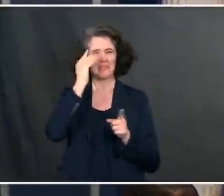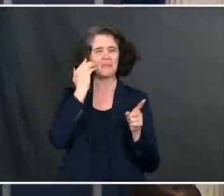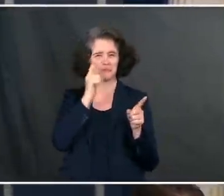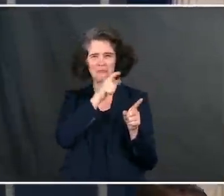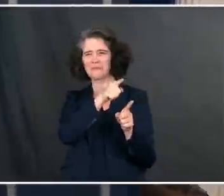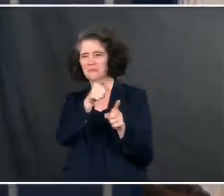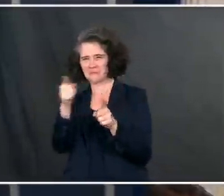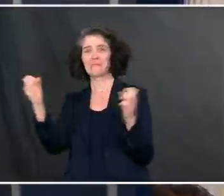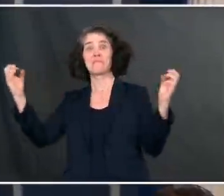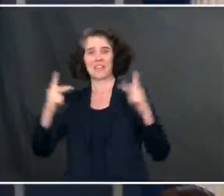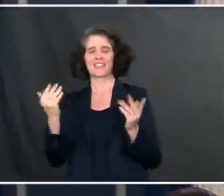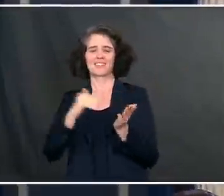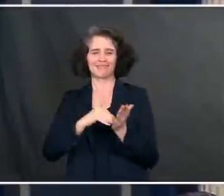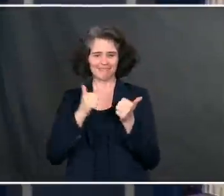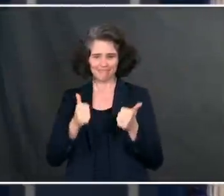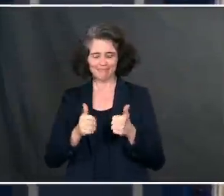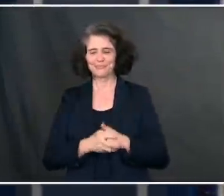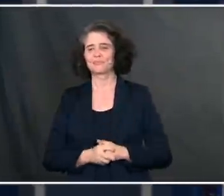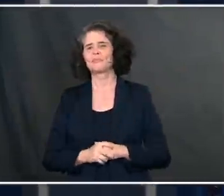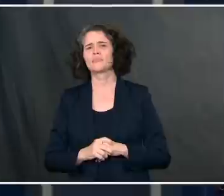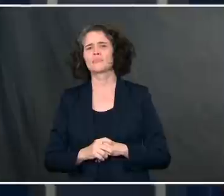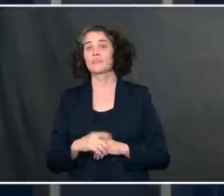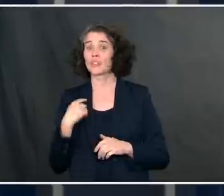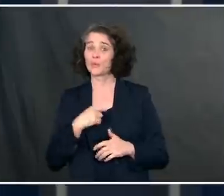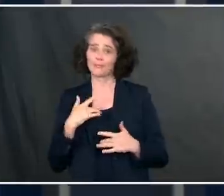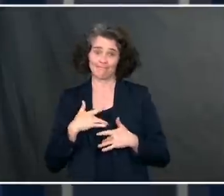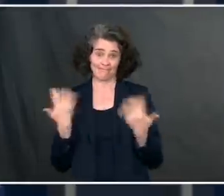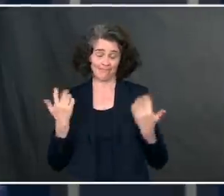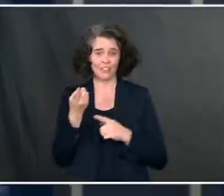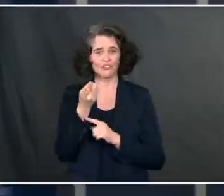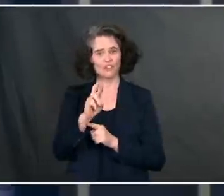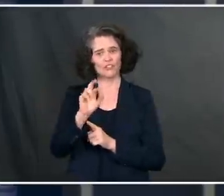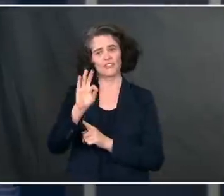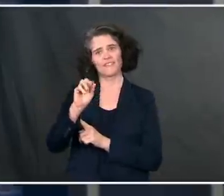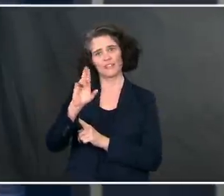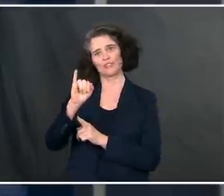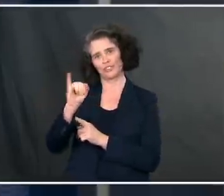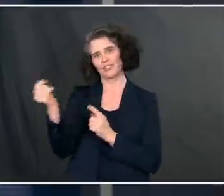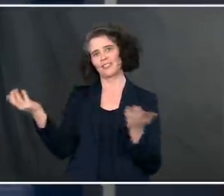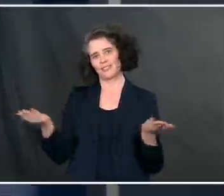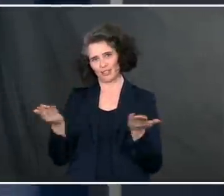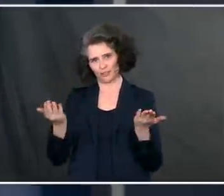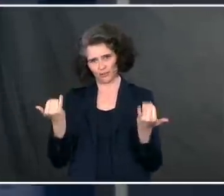We are pleased to have Dr. Fauci here with us as part of the President's commitment